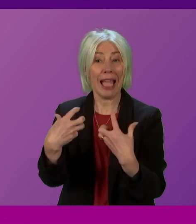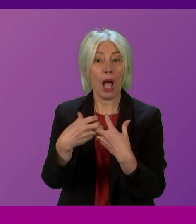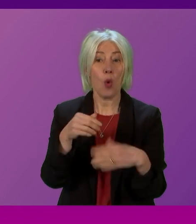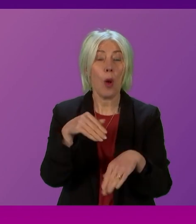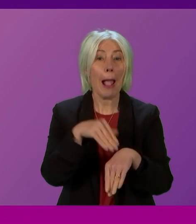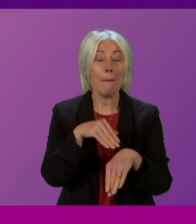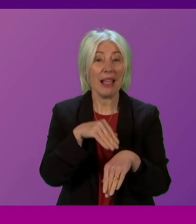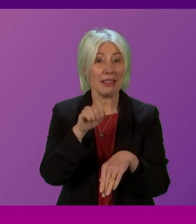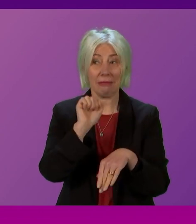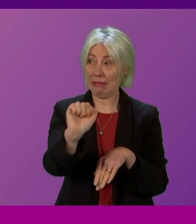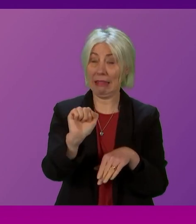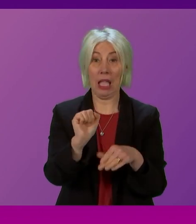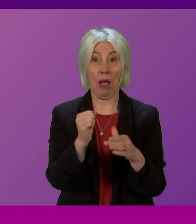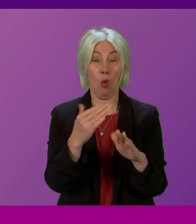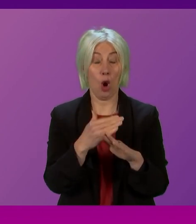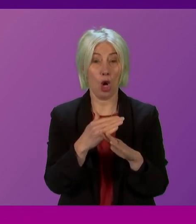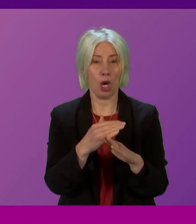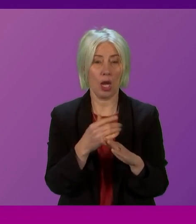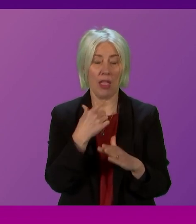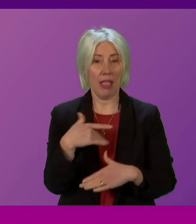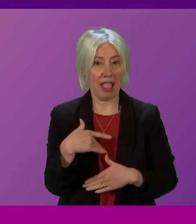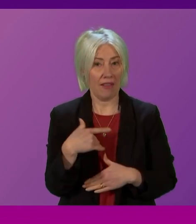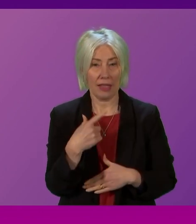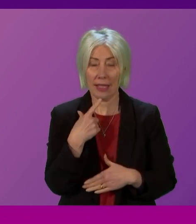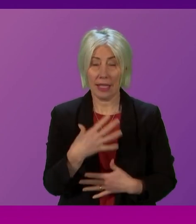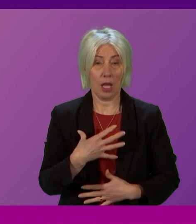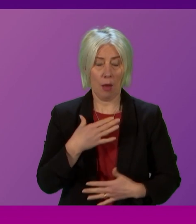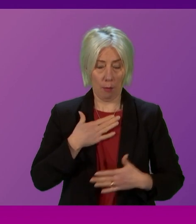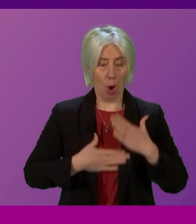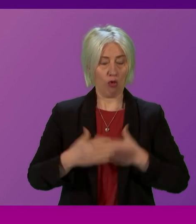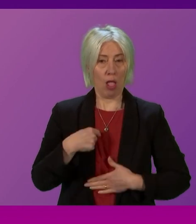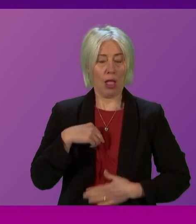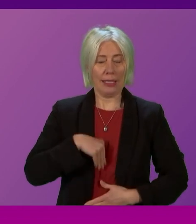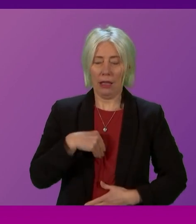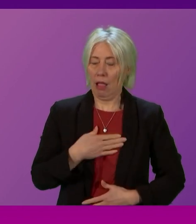They told us that it is causing them, in their words, “moral injury”—that is, personal